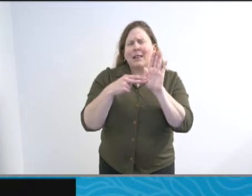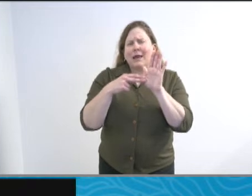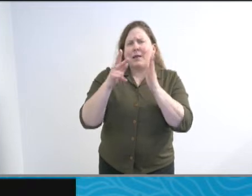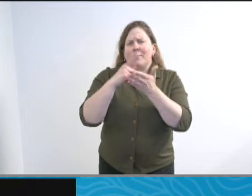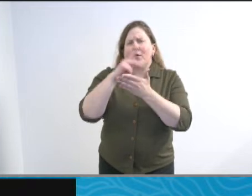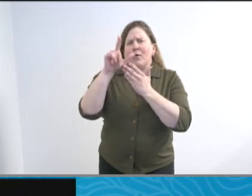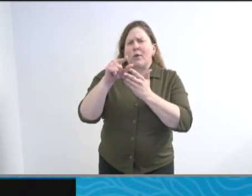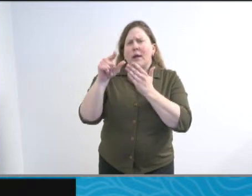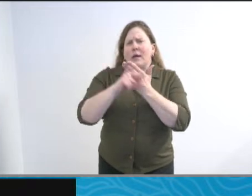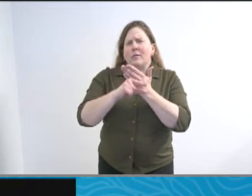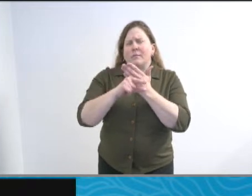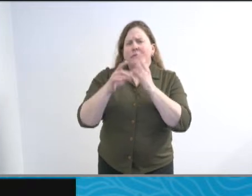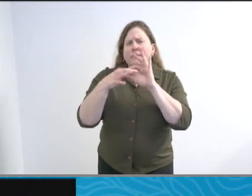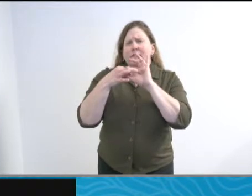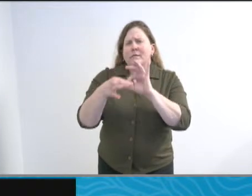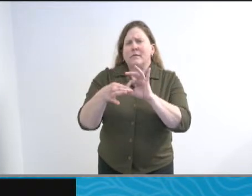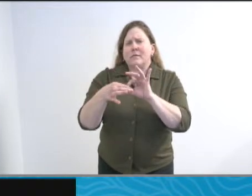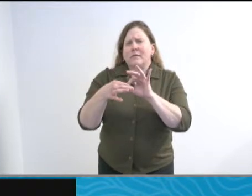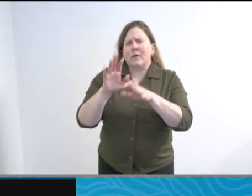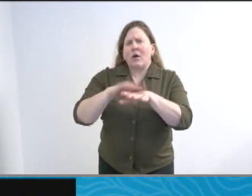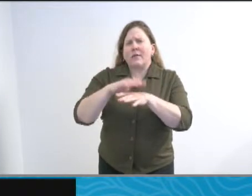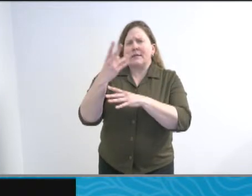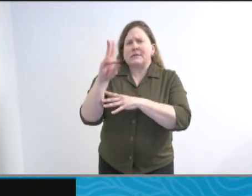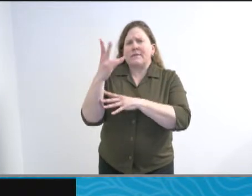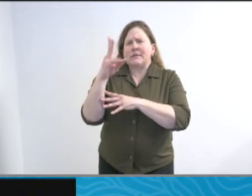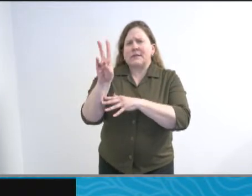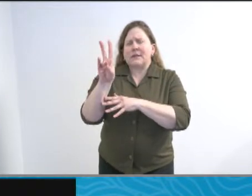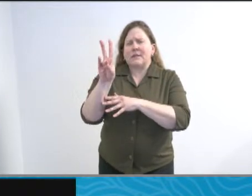with it on the 17th. We do have a deadline with